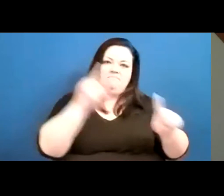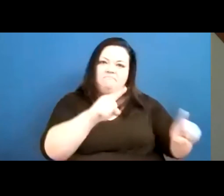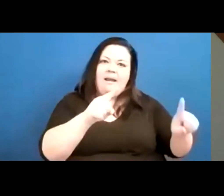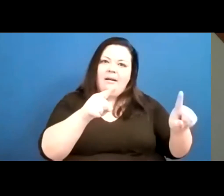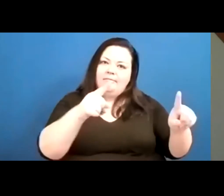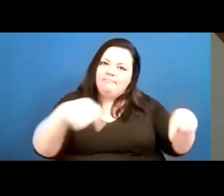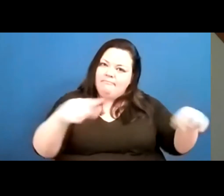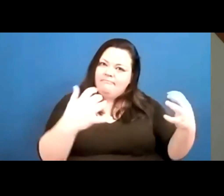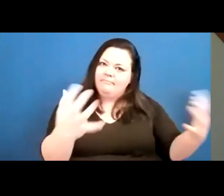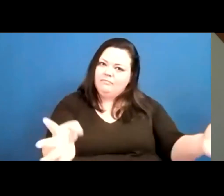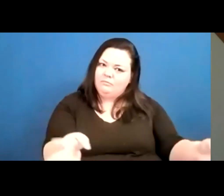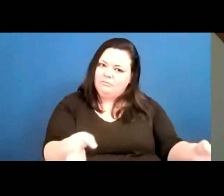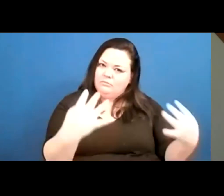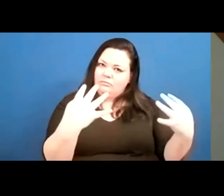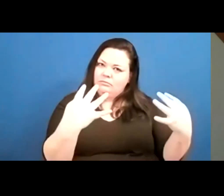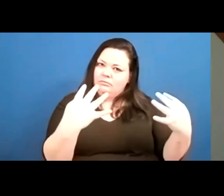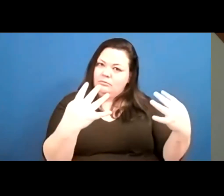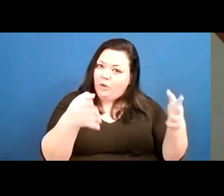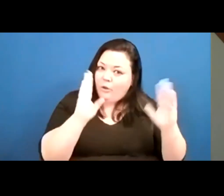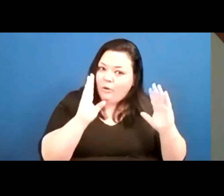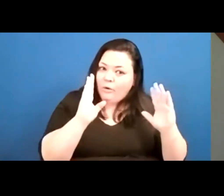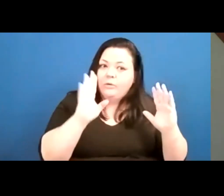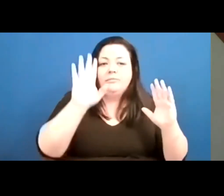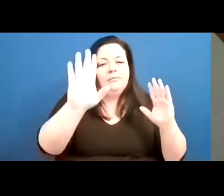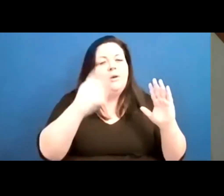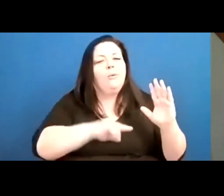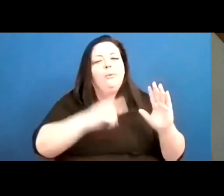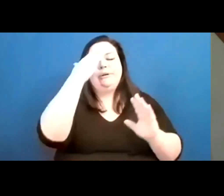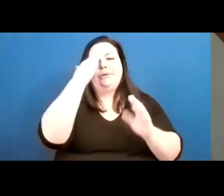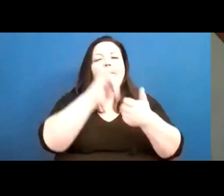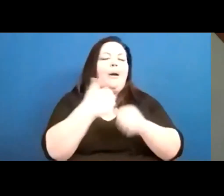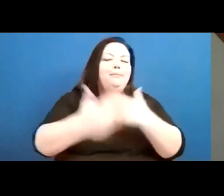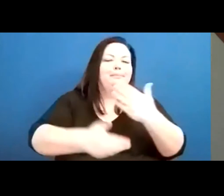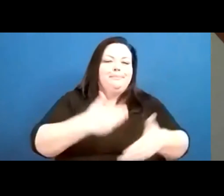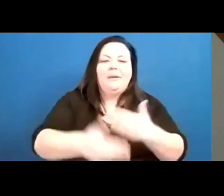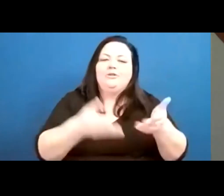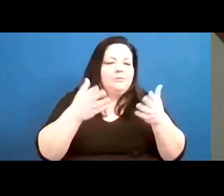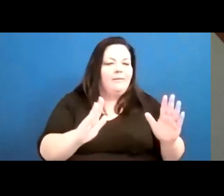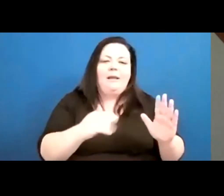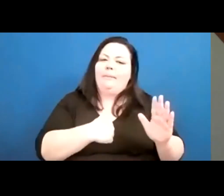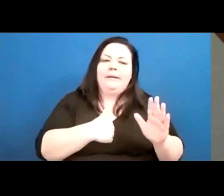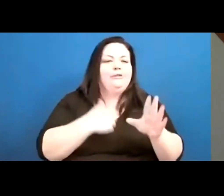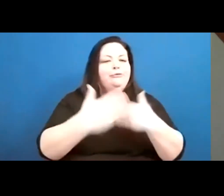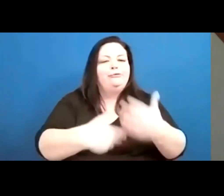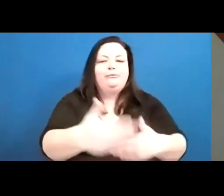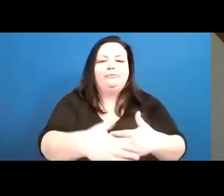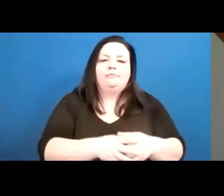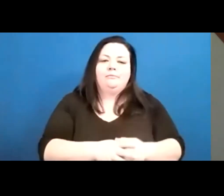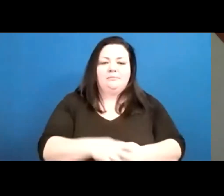an audience. look,// we know how this is gonna go, just/ let me get through it. cuckoo says liar,/